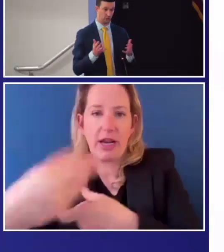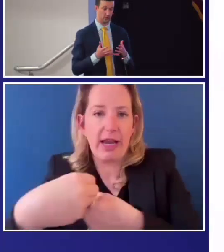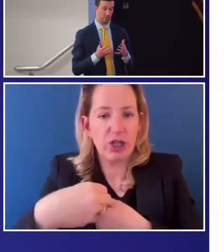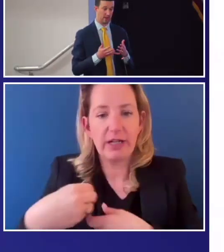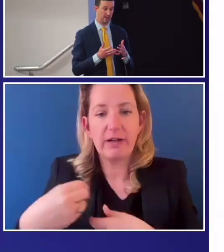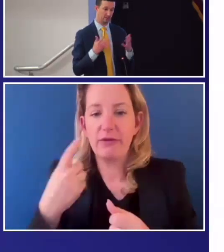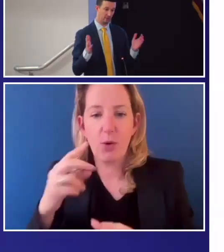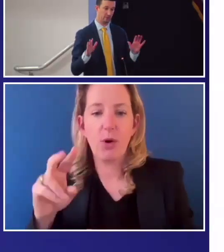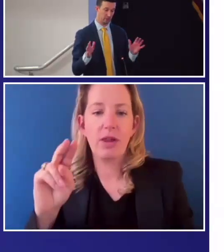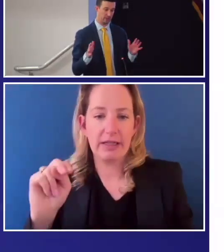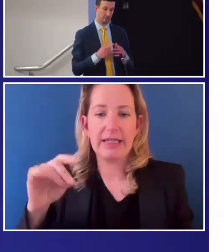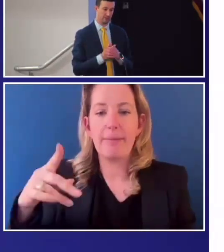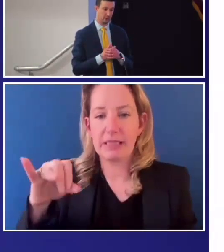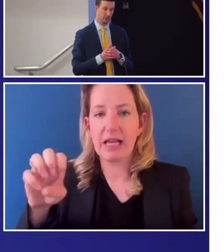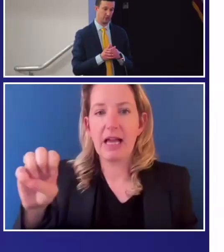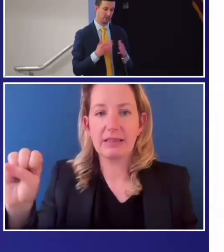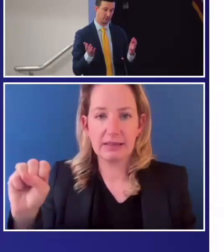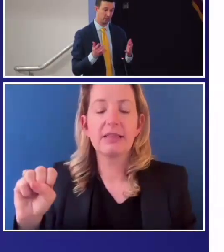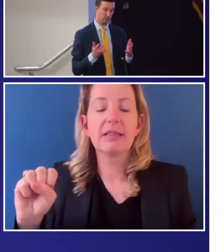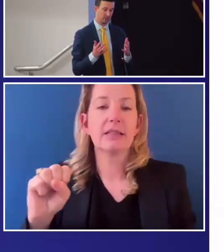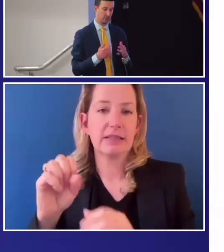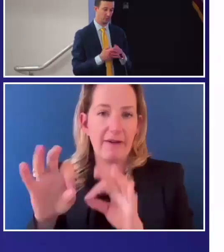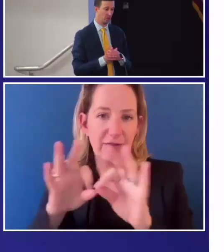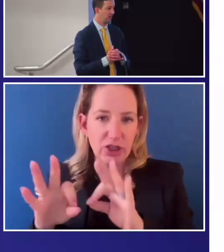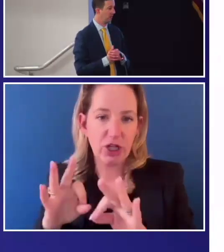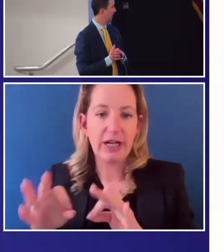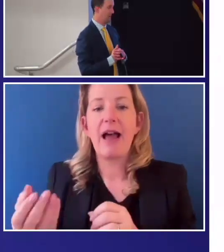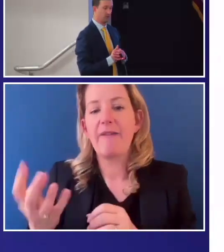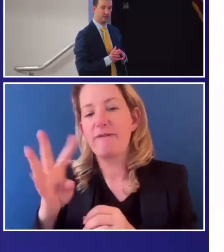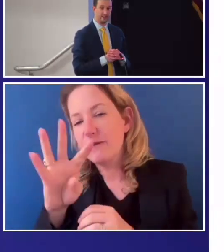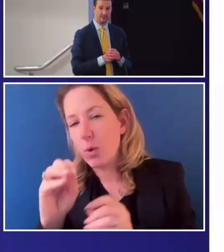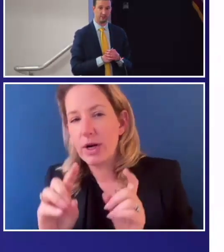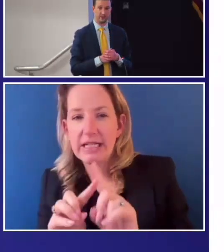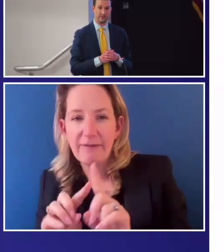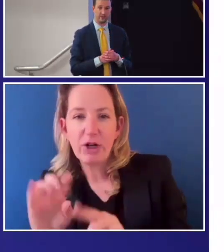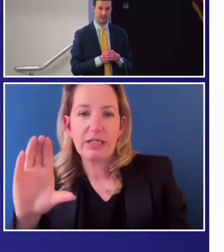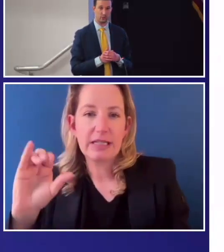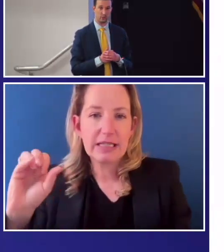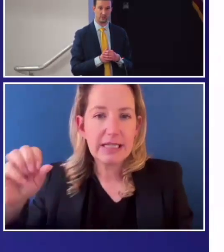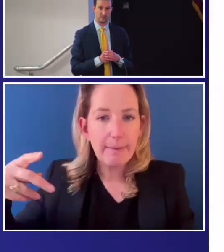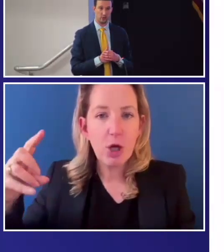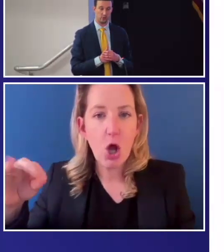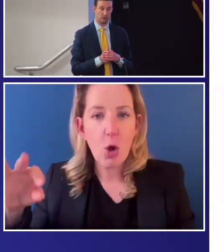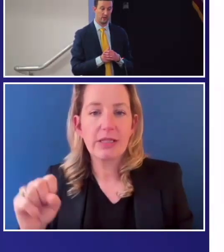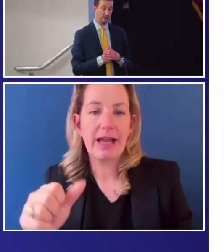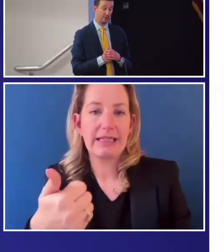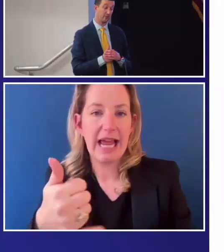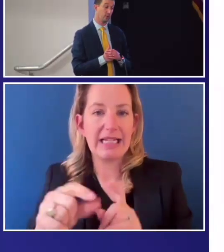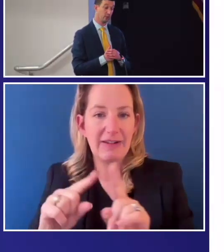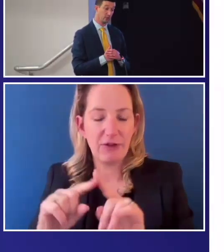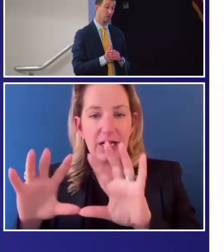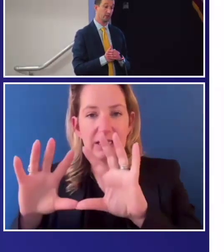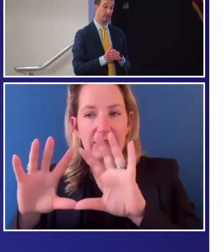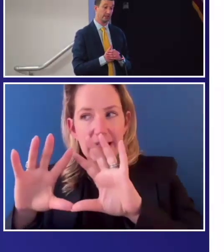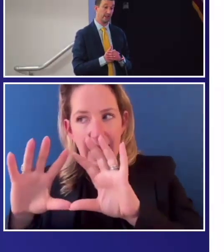which combines about 40 different two-digit CIP codes into about ten different categories total. And the reason you would do something like